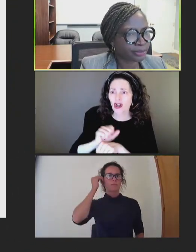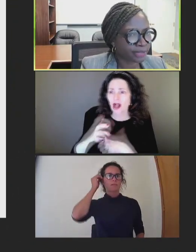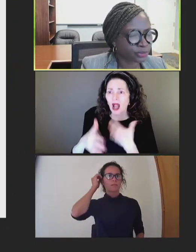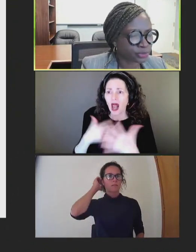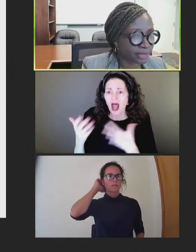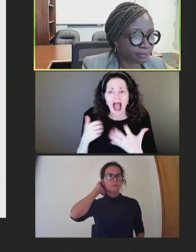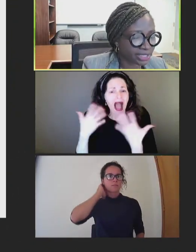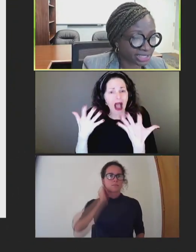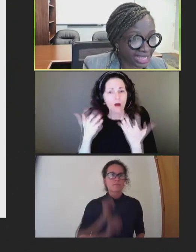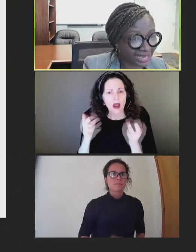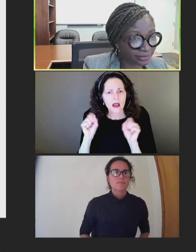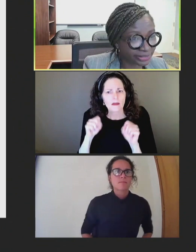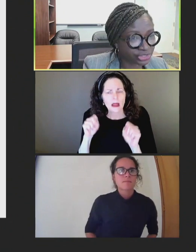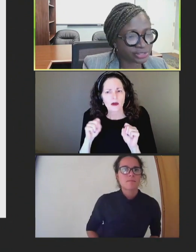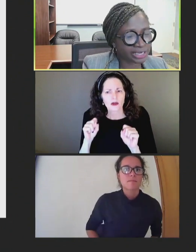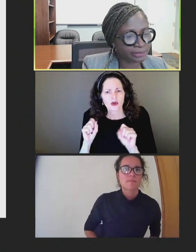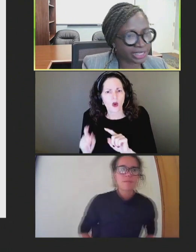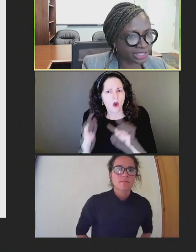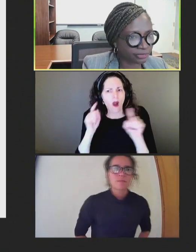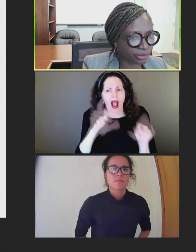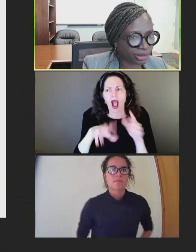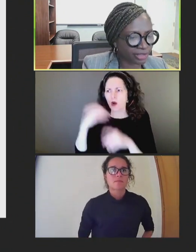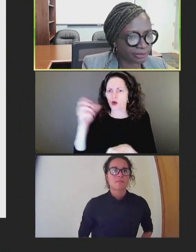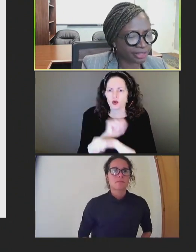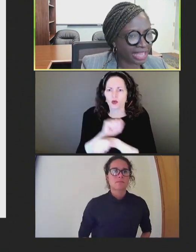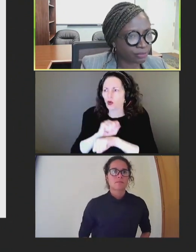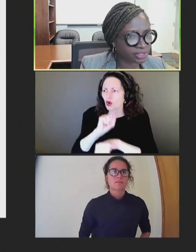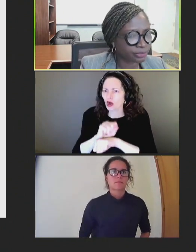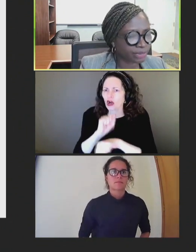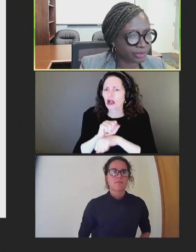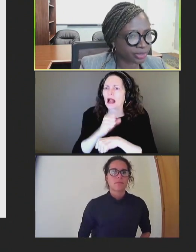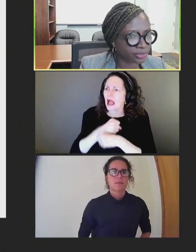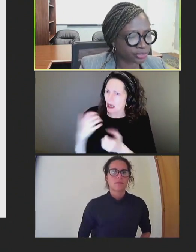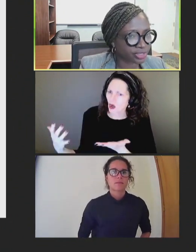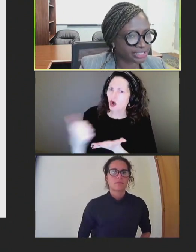to be able to get out of this shelter and make a living for my family." That was a primary concern,